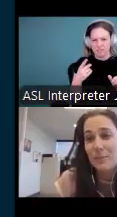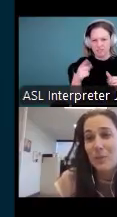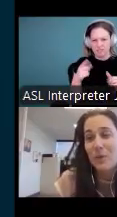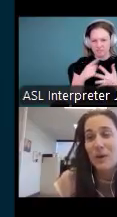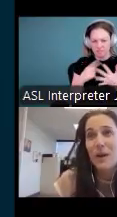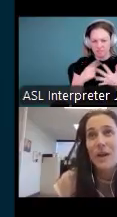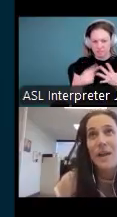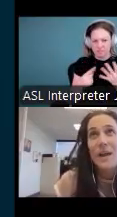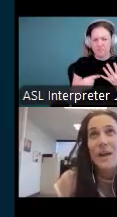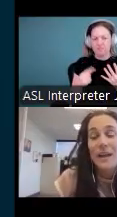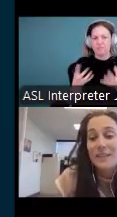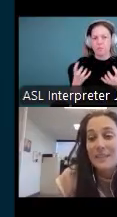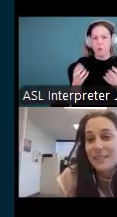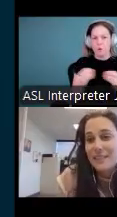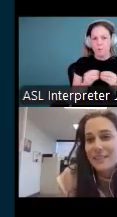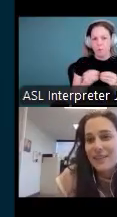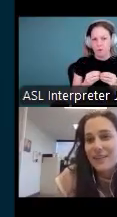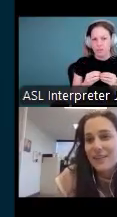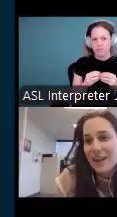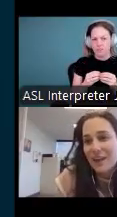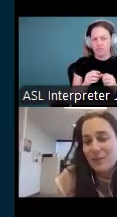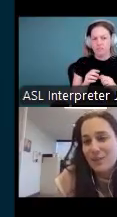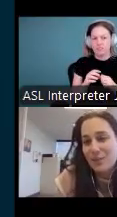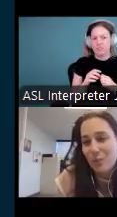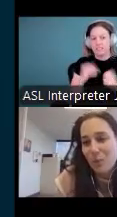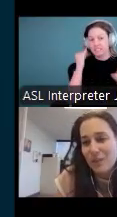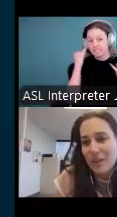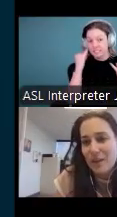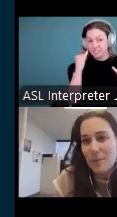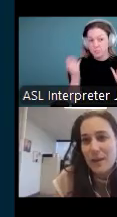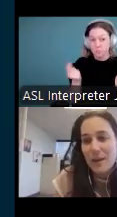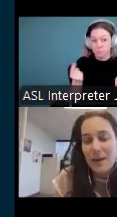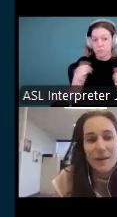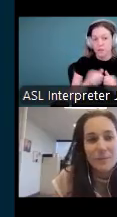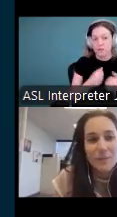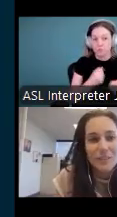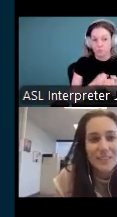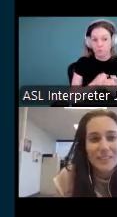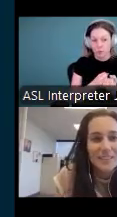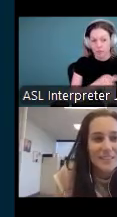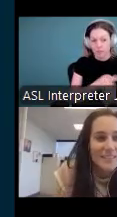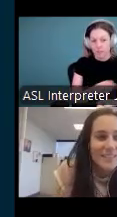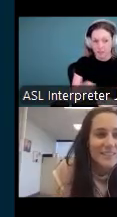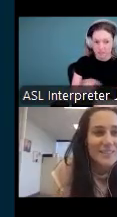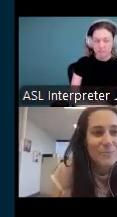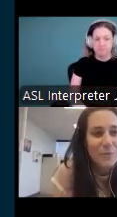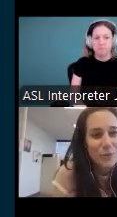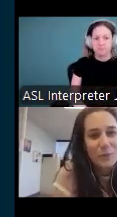more ideas on how to support them, so since it is multiple